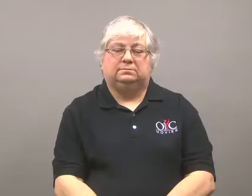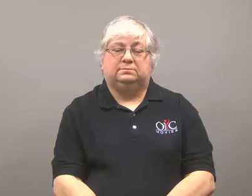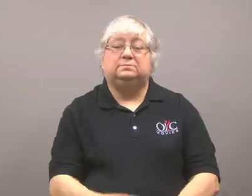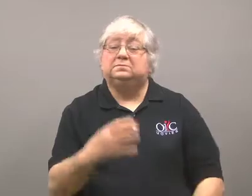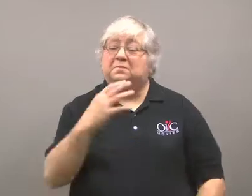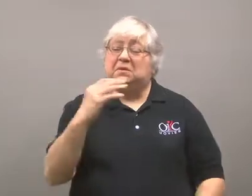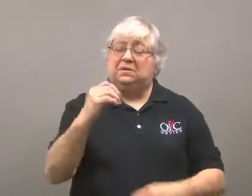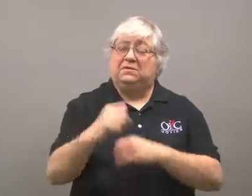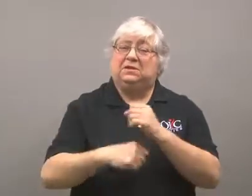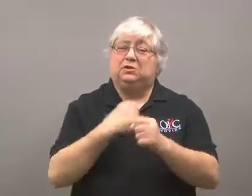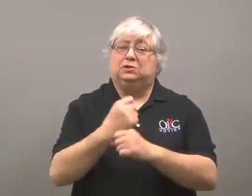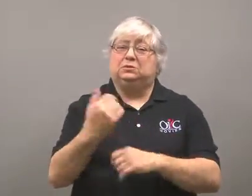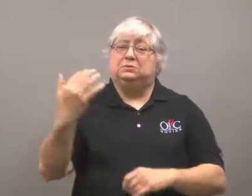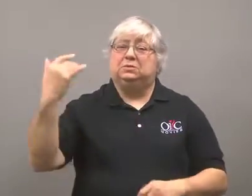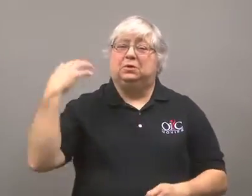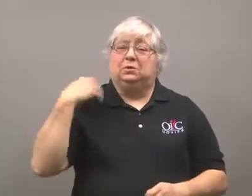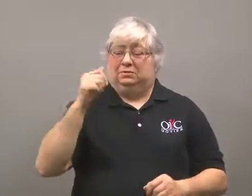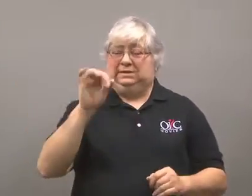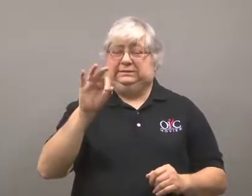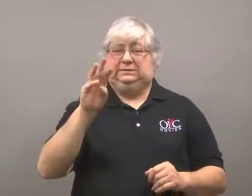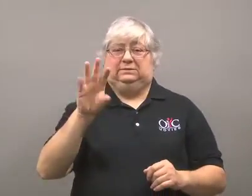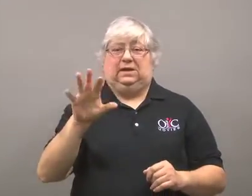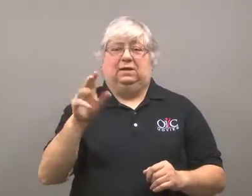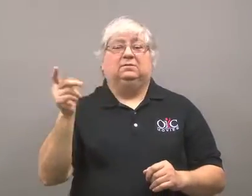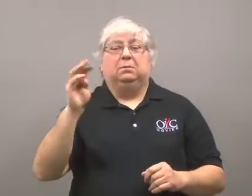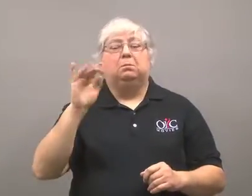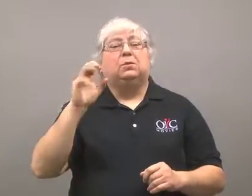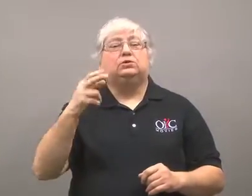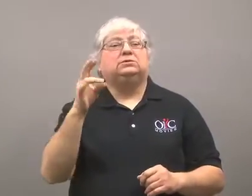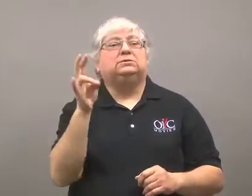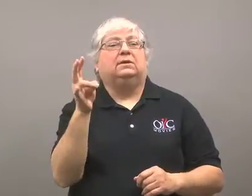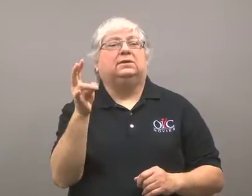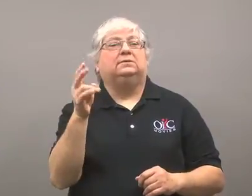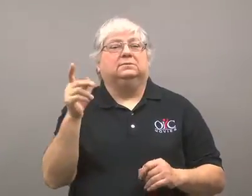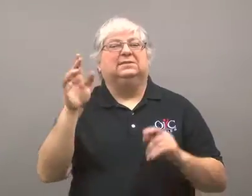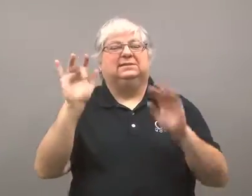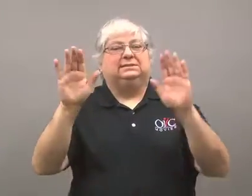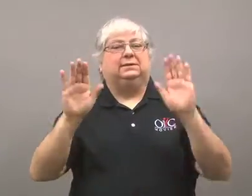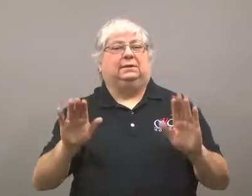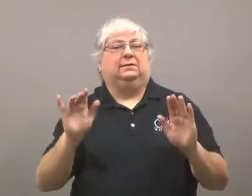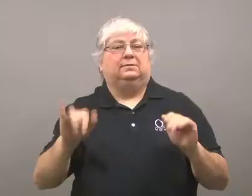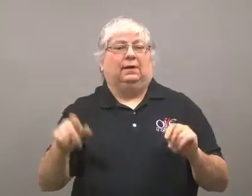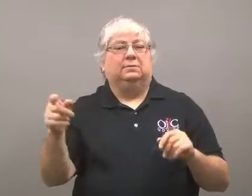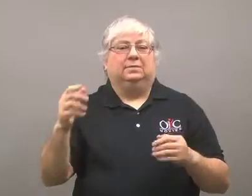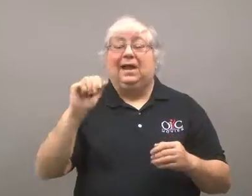Fifty years ago on March 7, 1965, which was a Sunday,